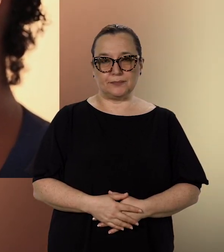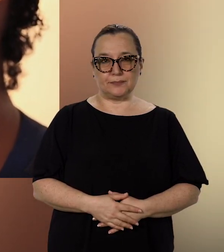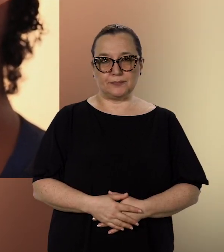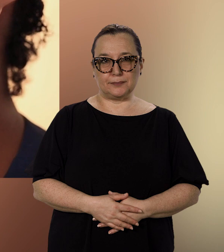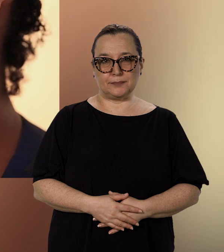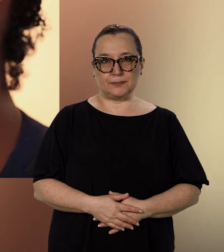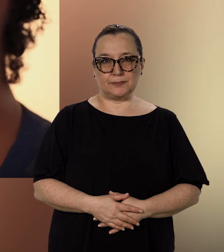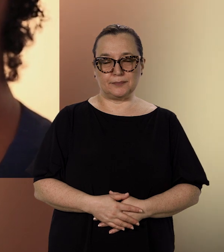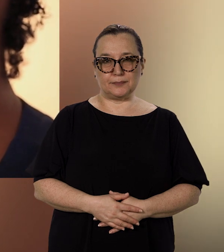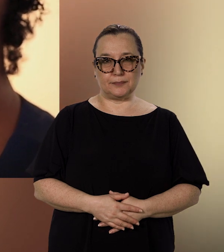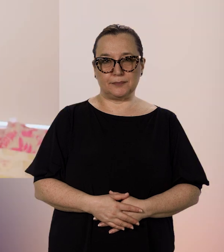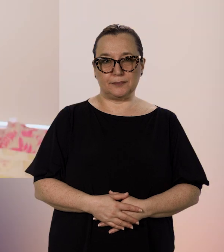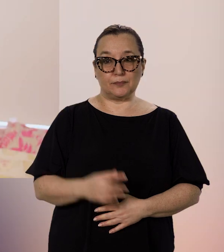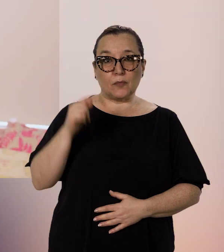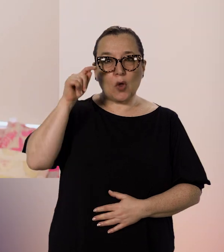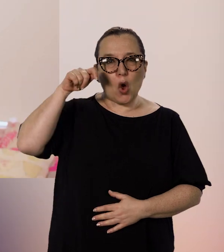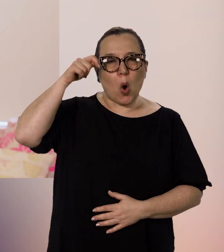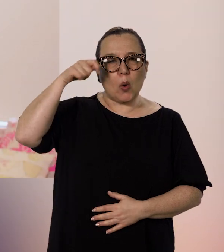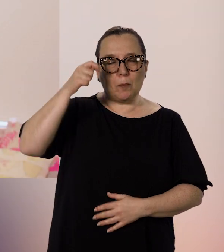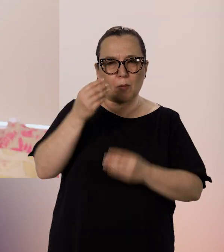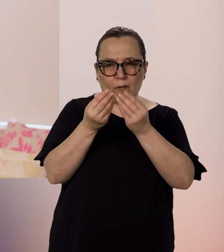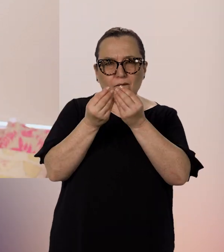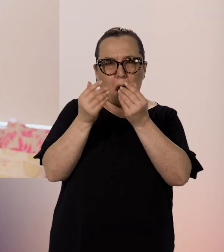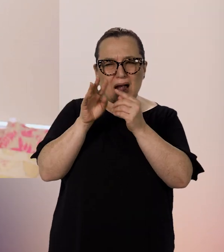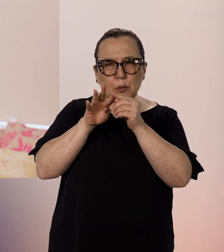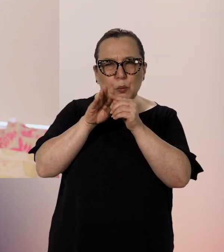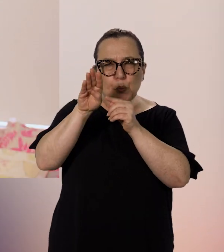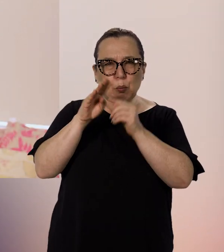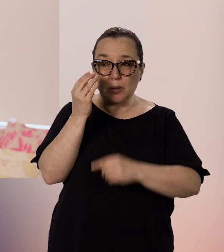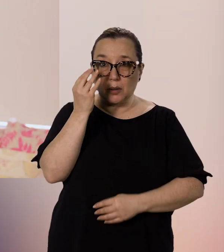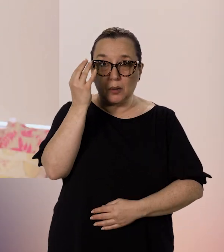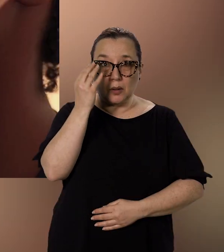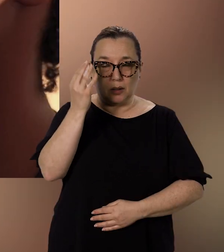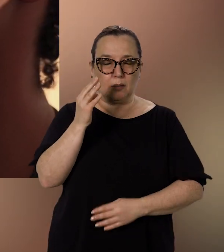The finer the comb, the more defining it will be. So it means you can get right into the corner of the lid.